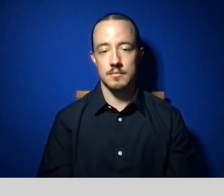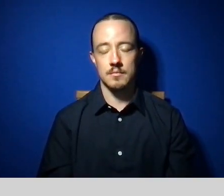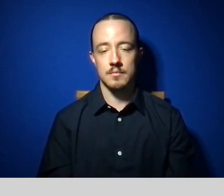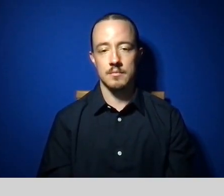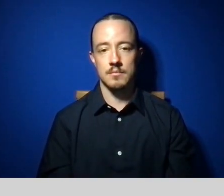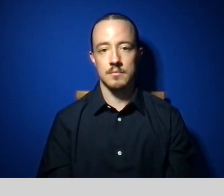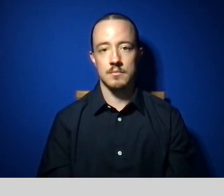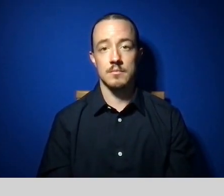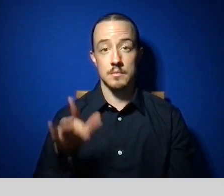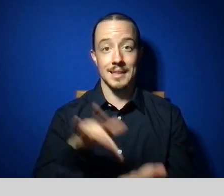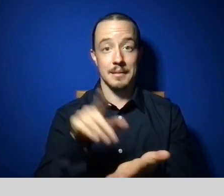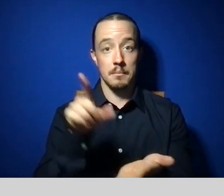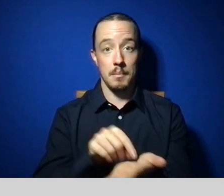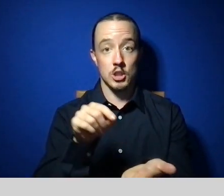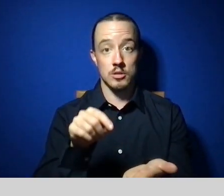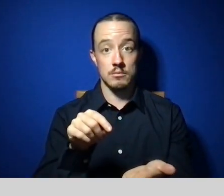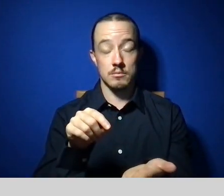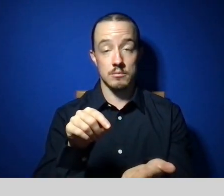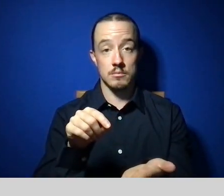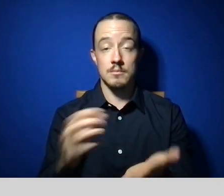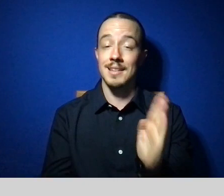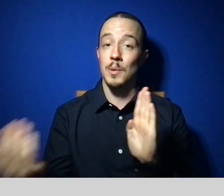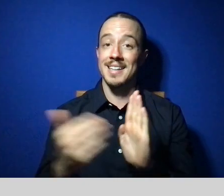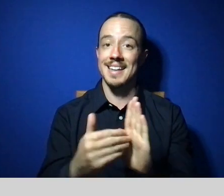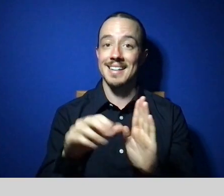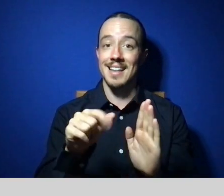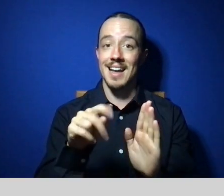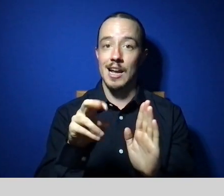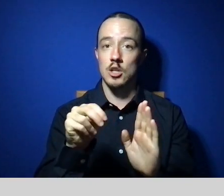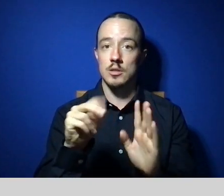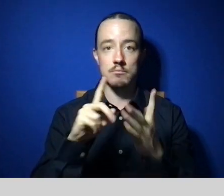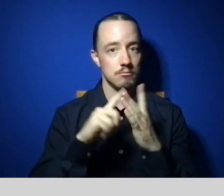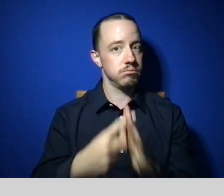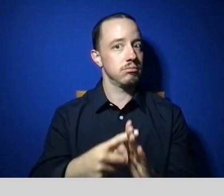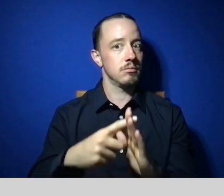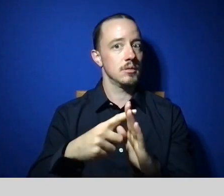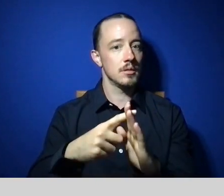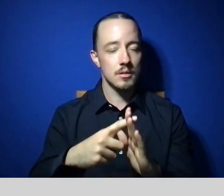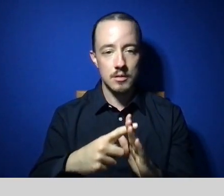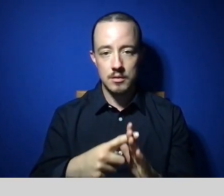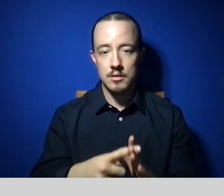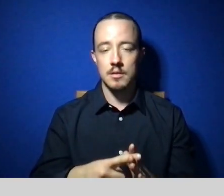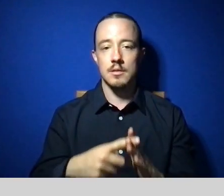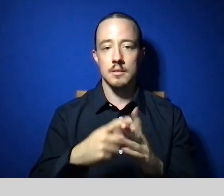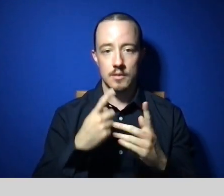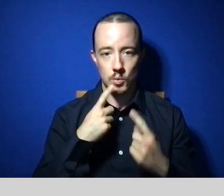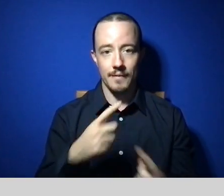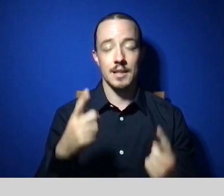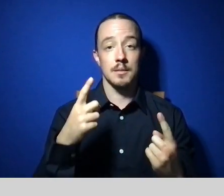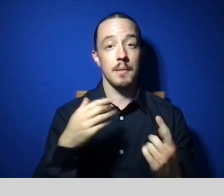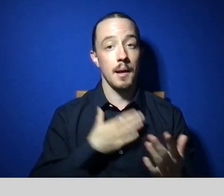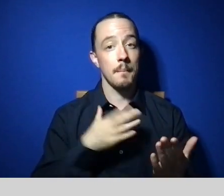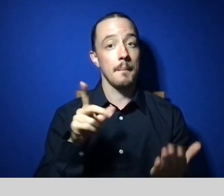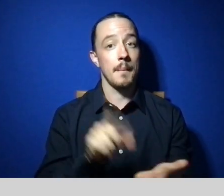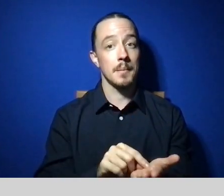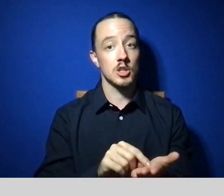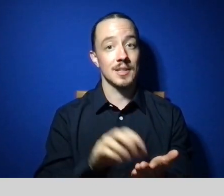And once again, that action kicks into effect. So this is my published Python package action, which is running the tests first,